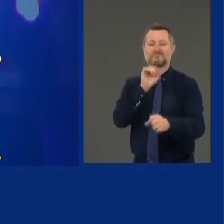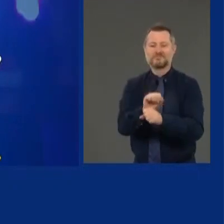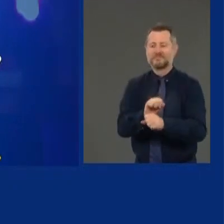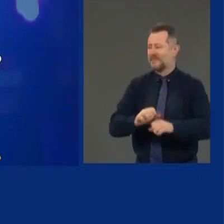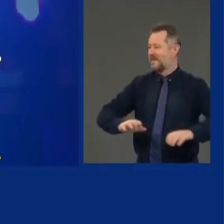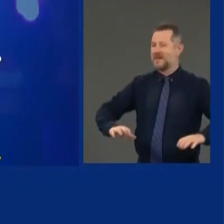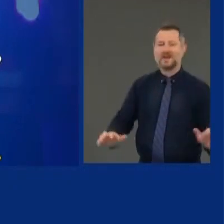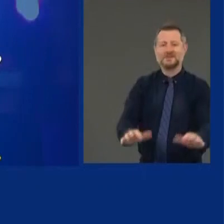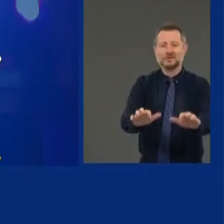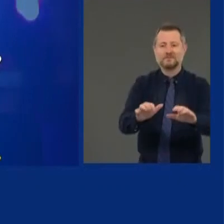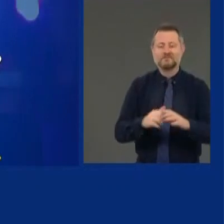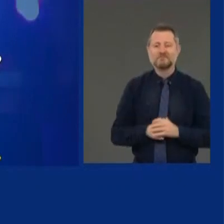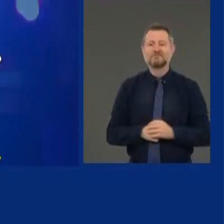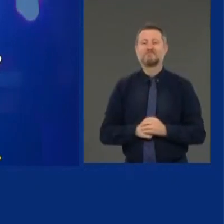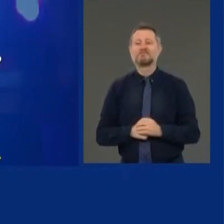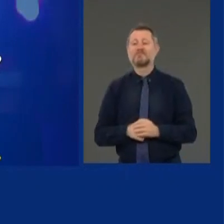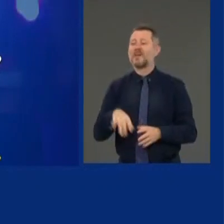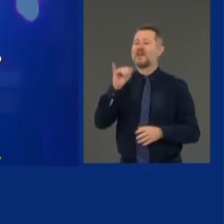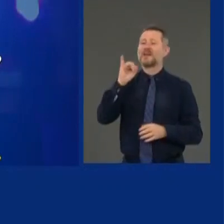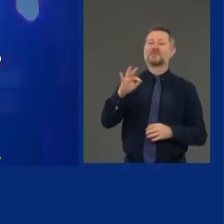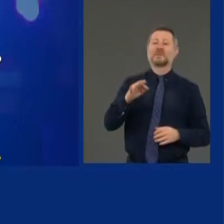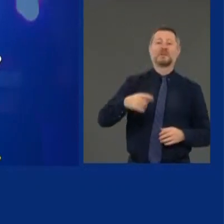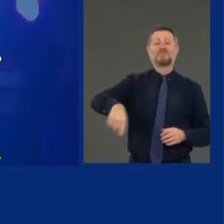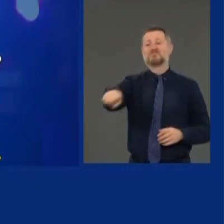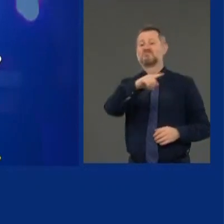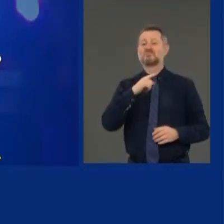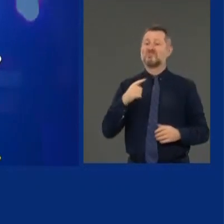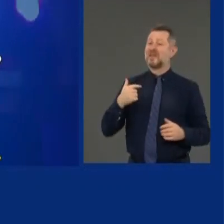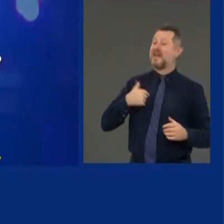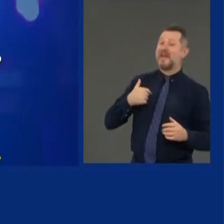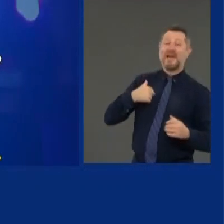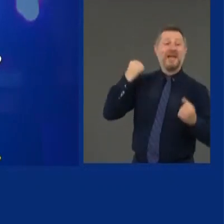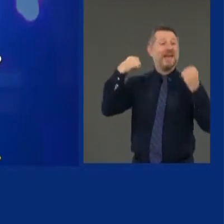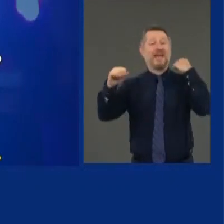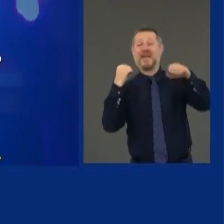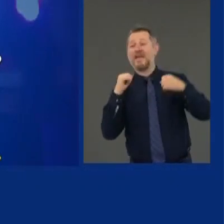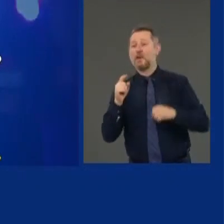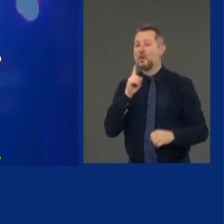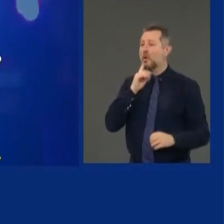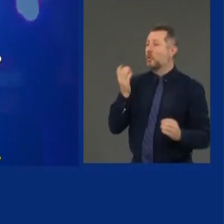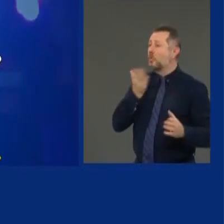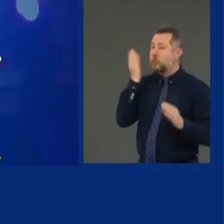PROGRESSION OF THIS MOMENT TOWARDS ACTION.